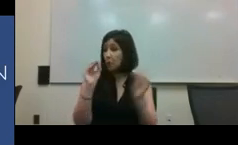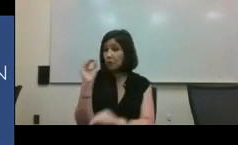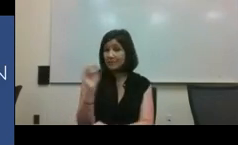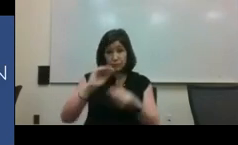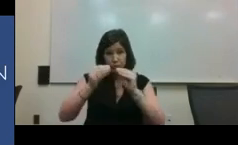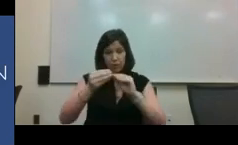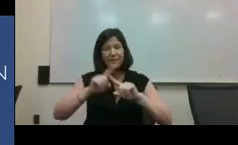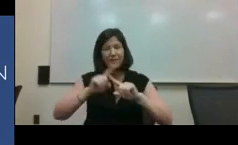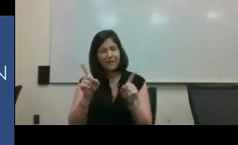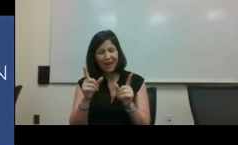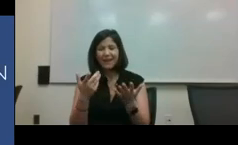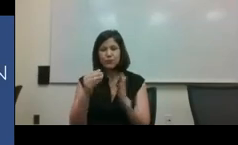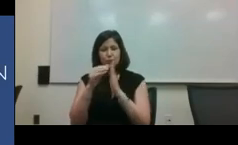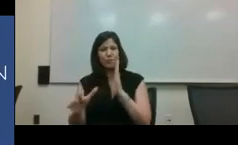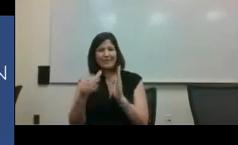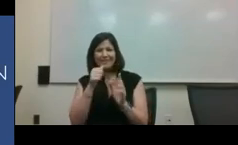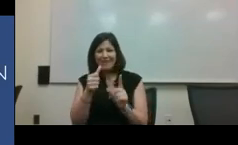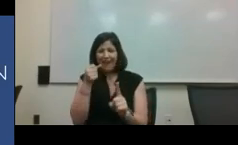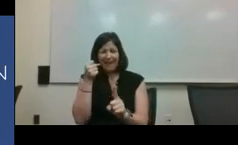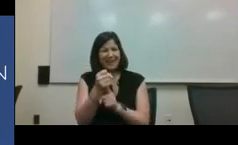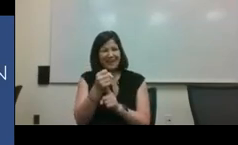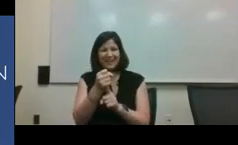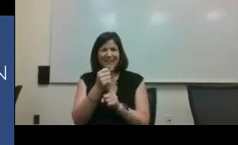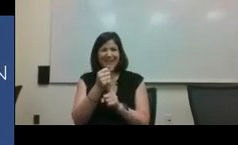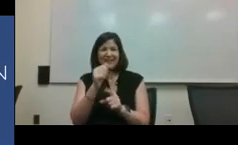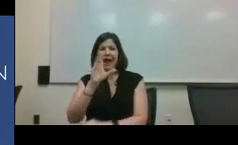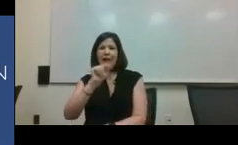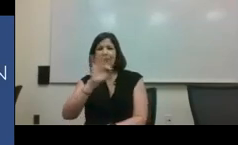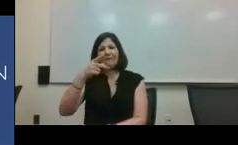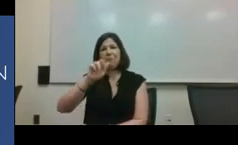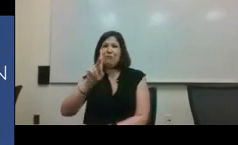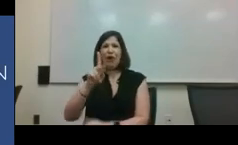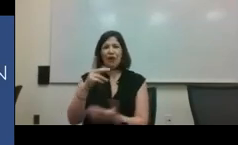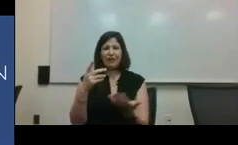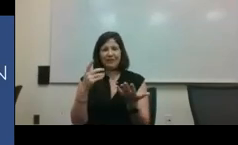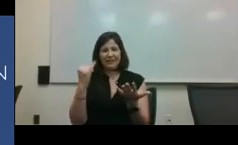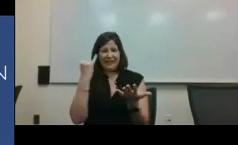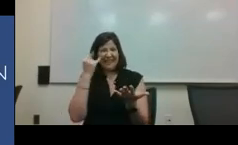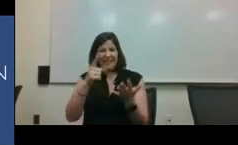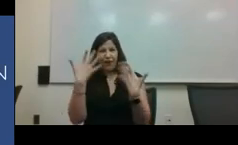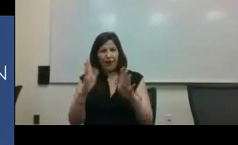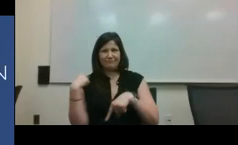but also students are not hitting it out of the park as you would hope if they've been in school.